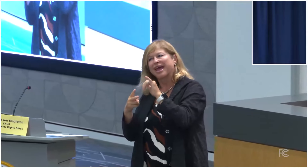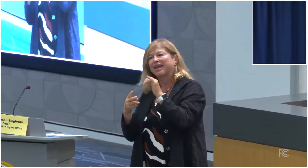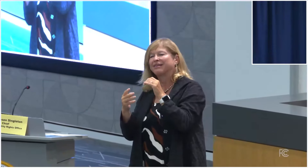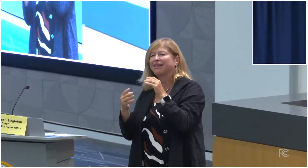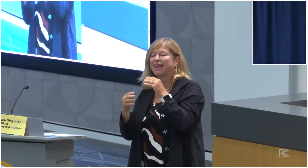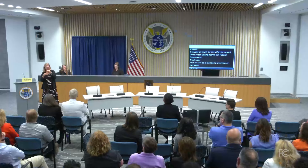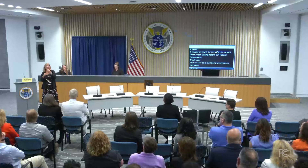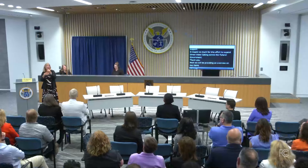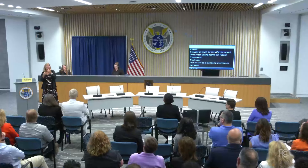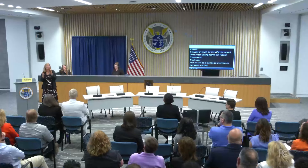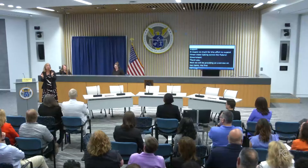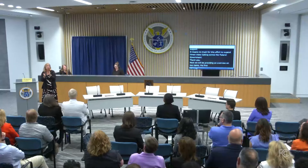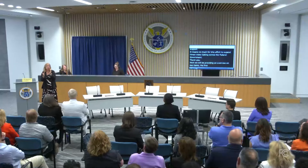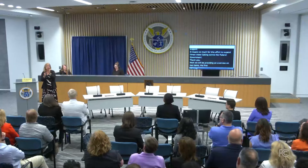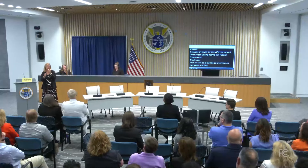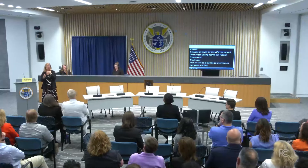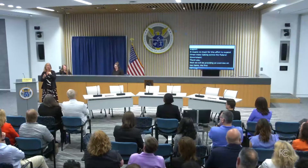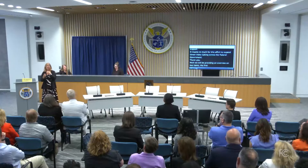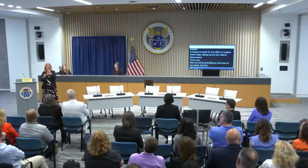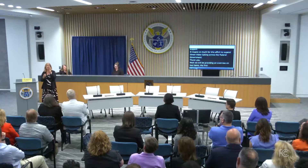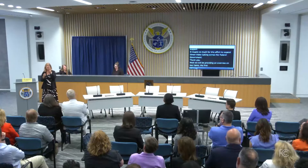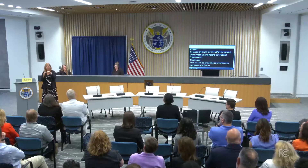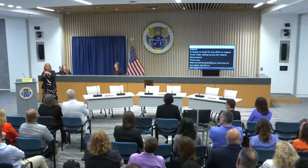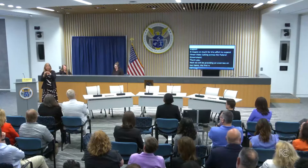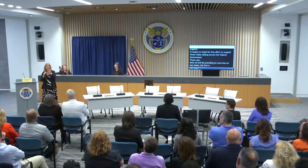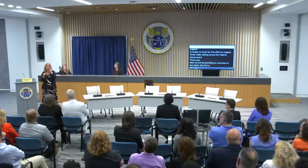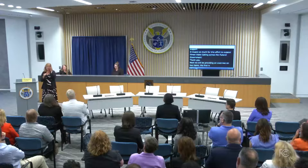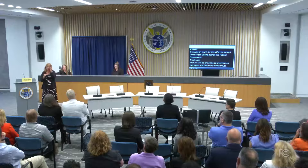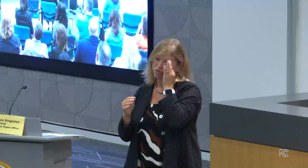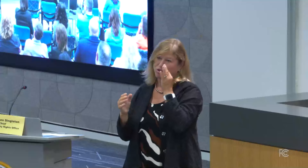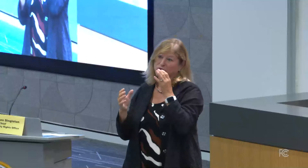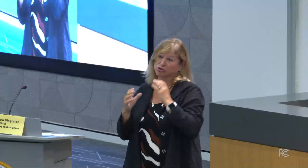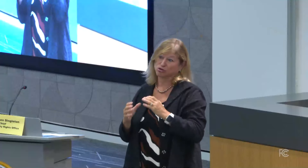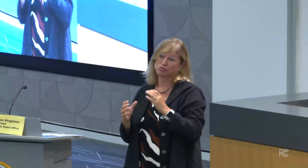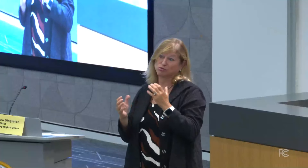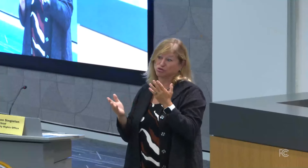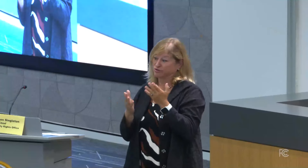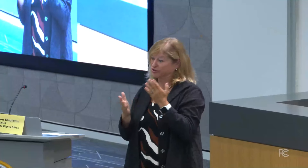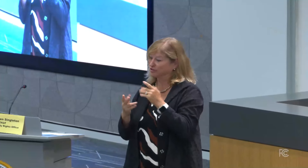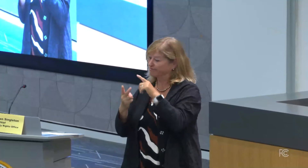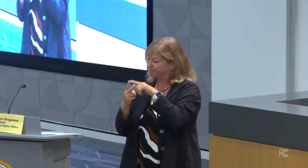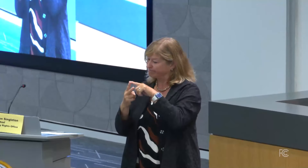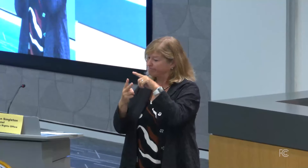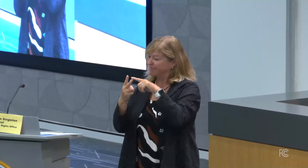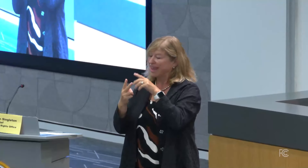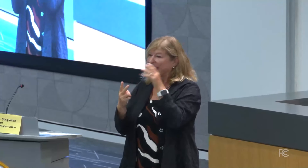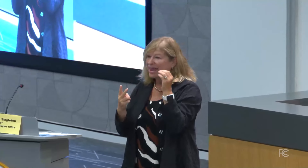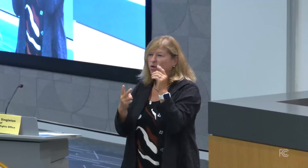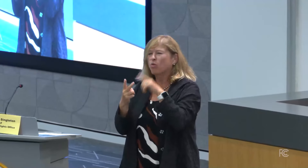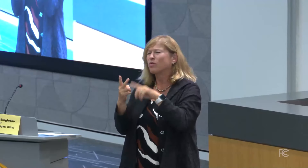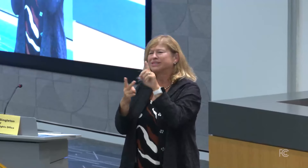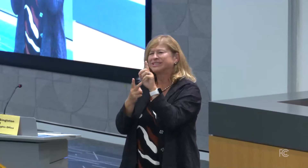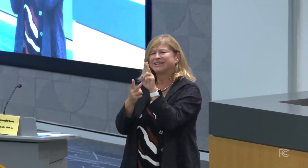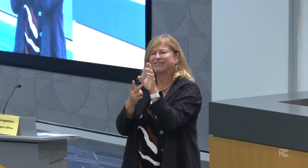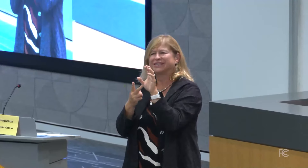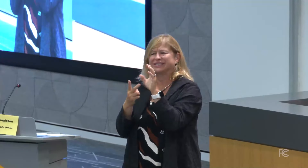FEDERAL GOVERNMENT. THANK YOU.